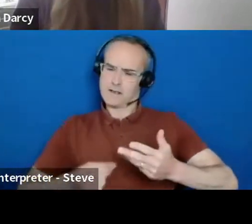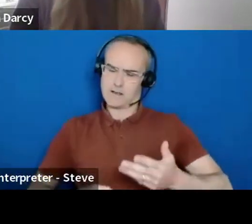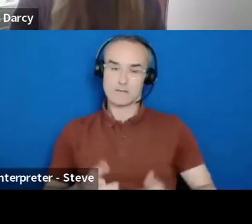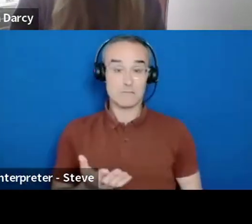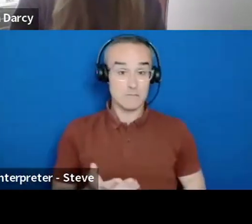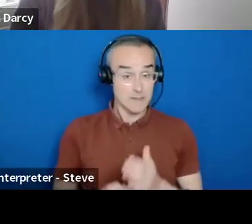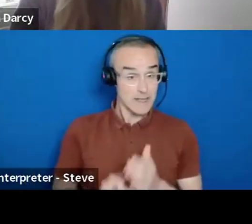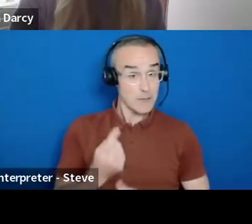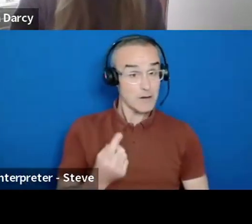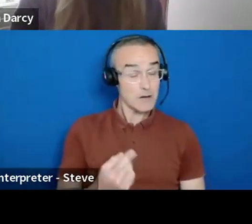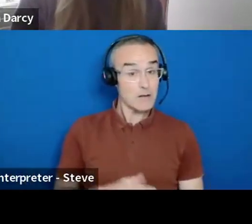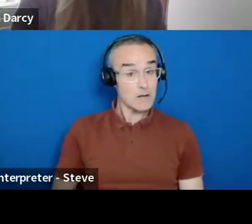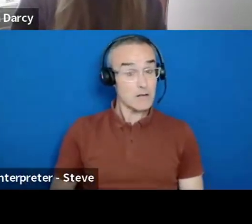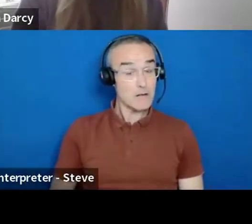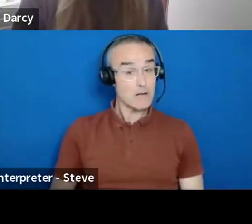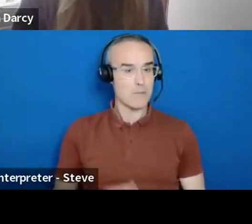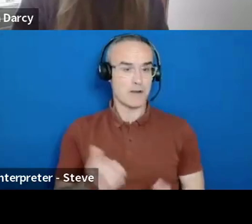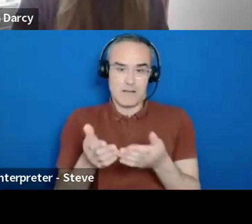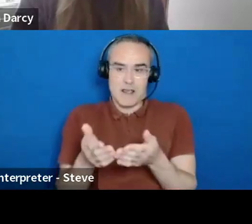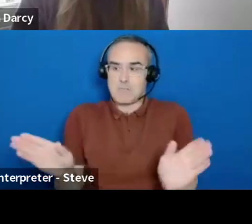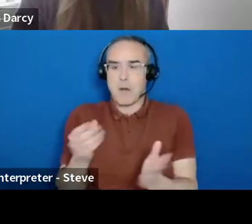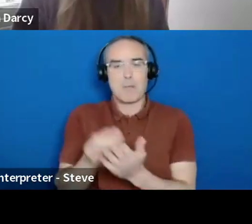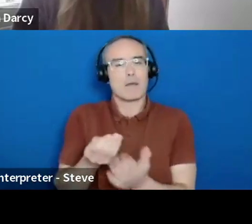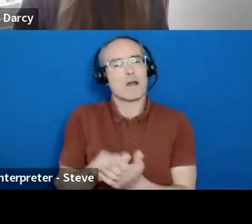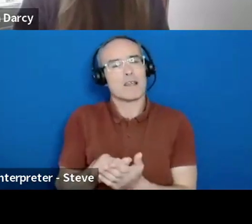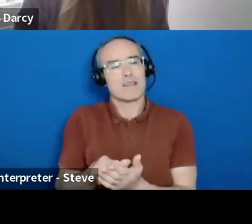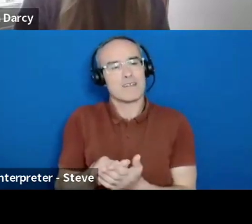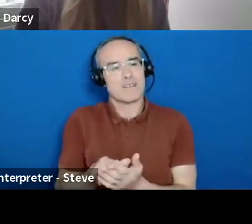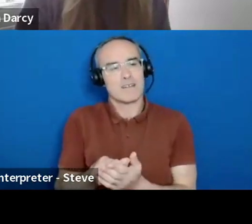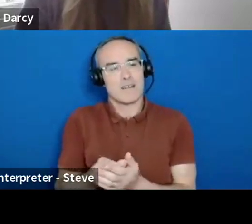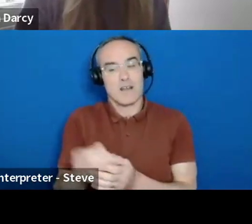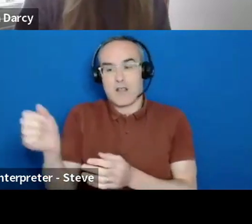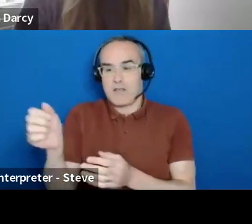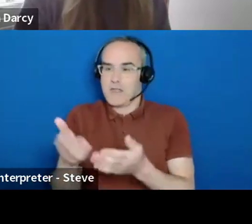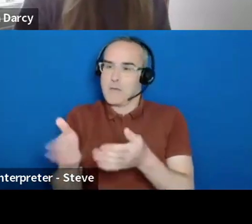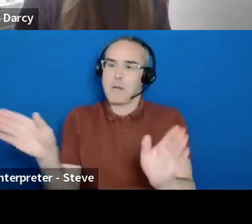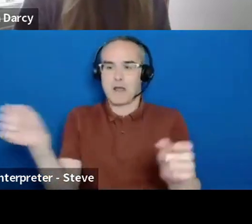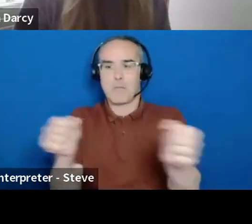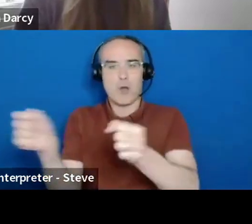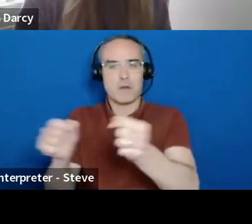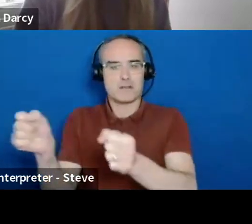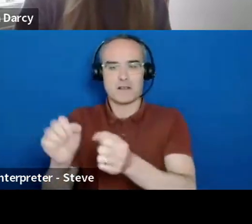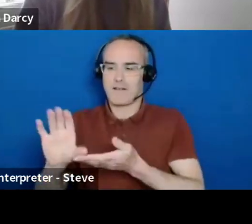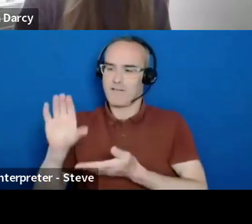or public appointments funded, you know, by, by, like, the government and, and, you know, everything's funded,